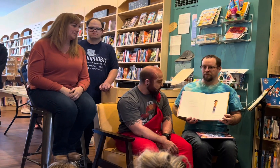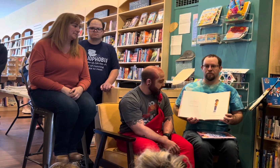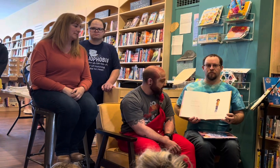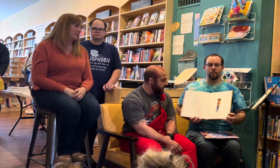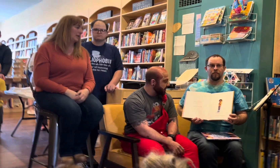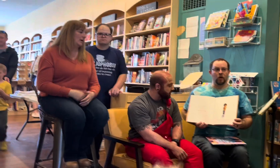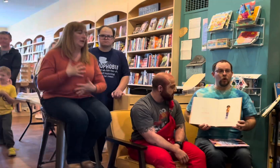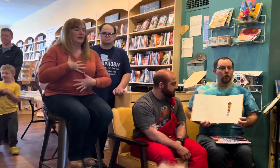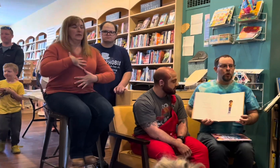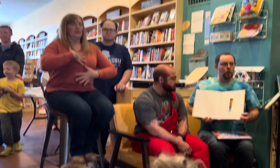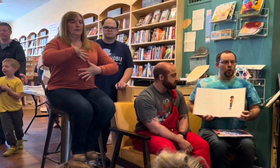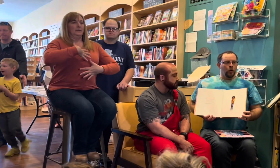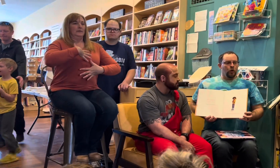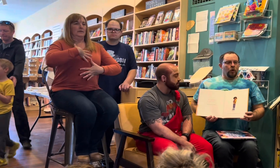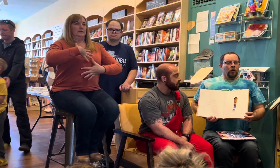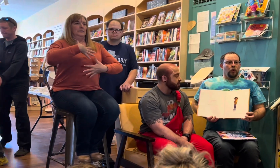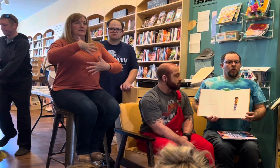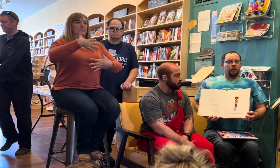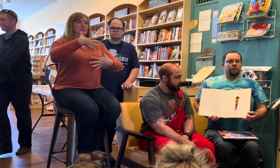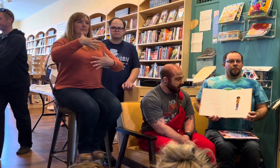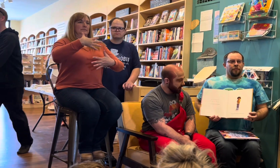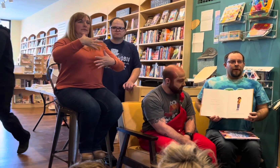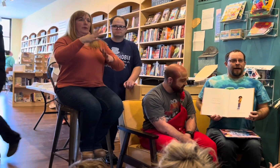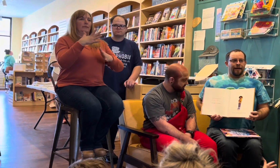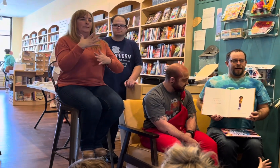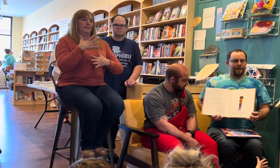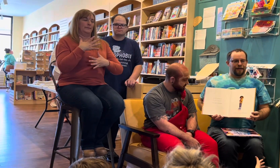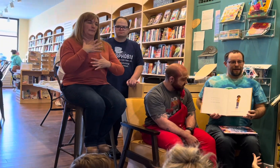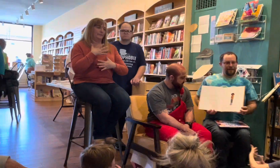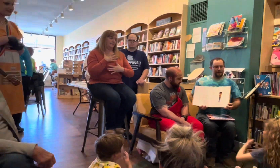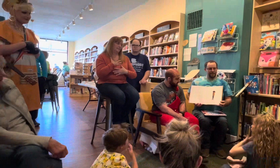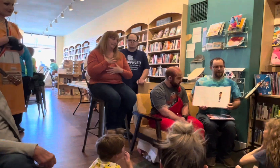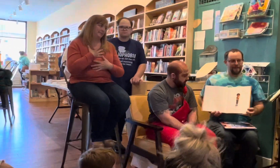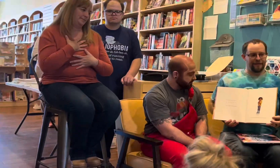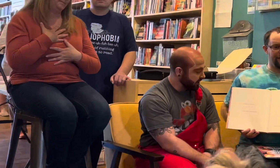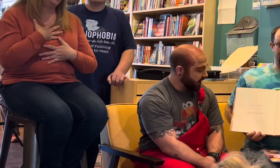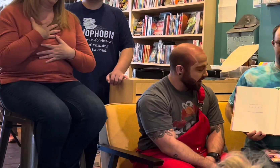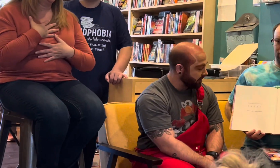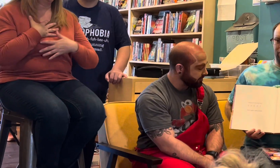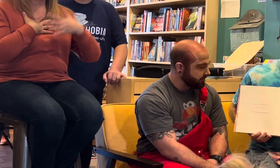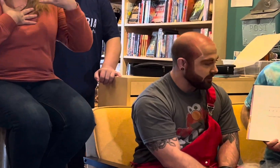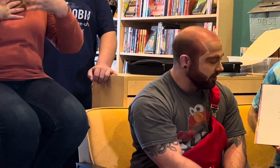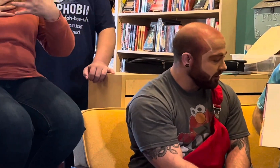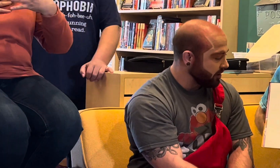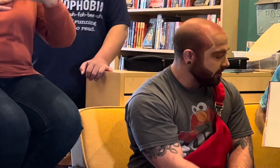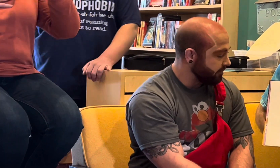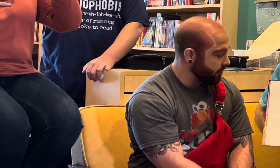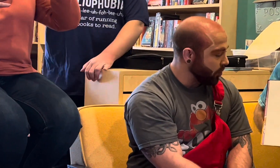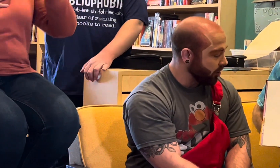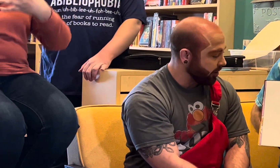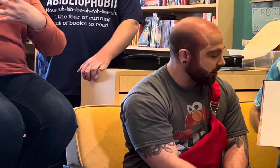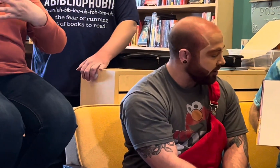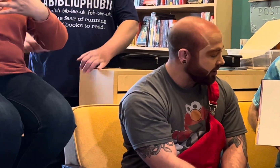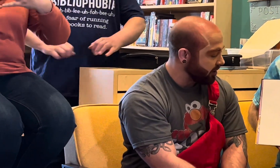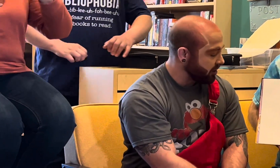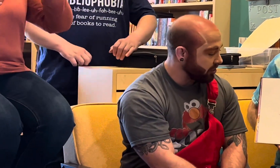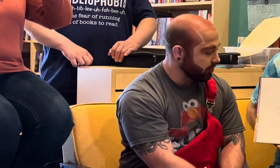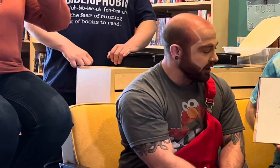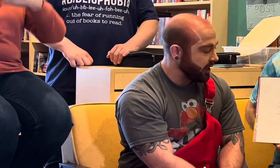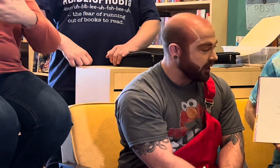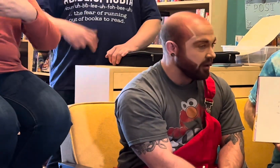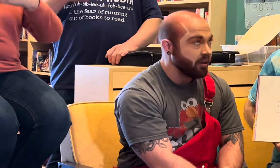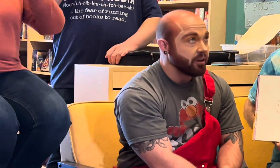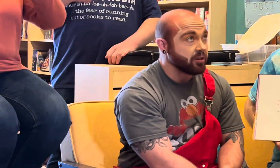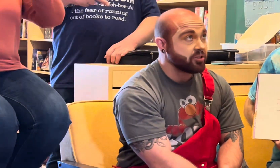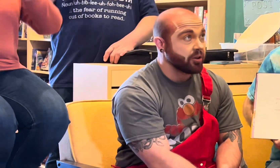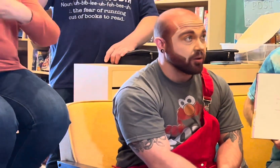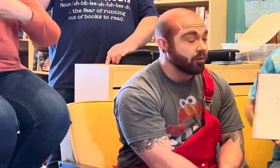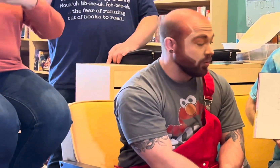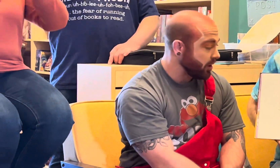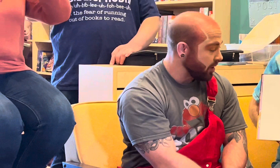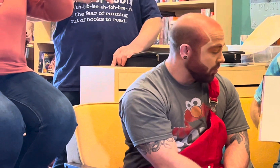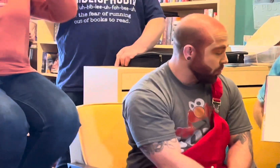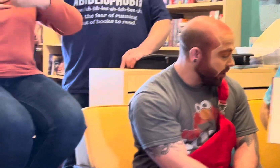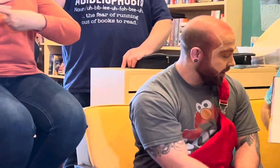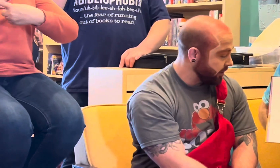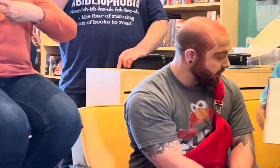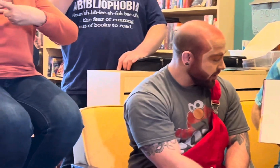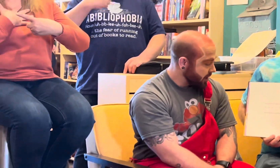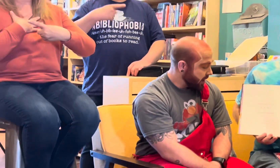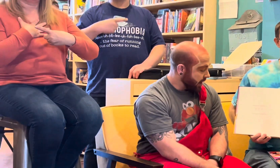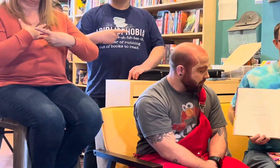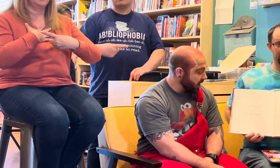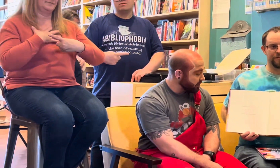Breathe in... breathe out... 5 - 4 - 3 - 2 - 1. "I'm not a